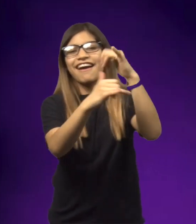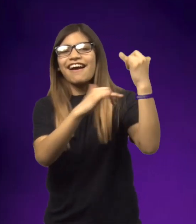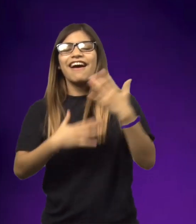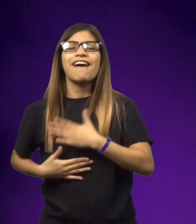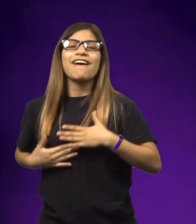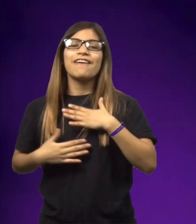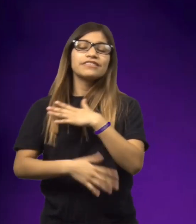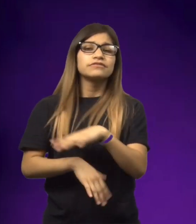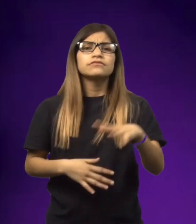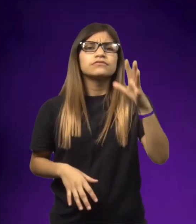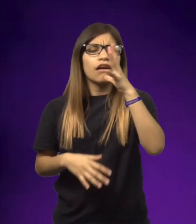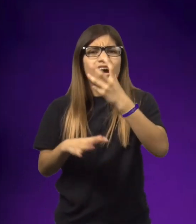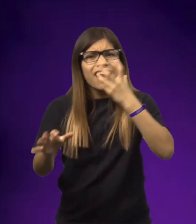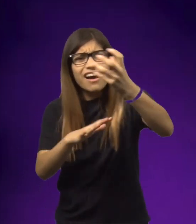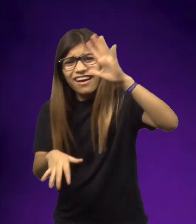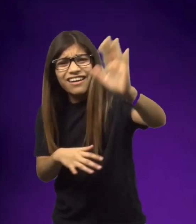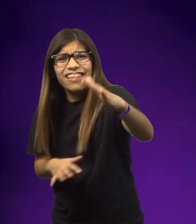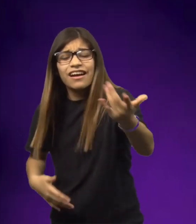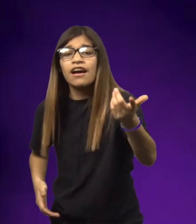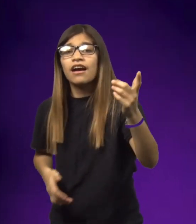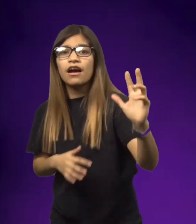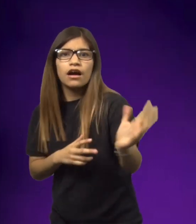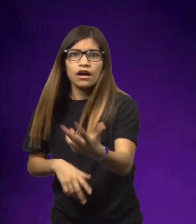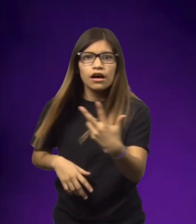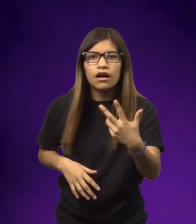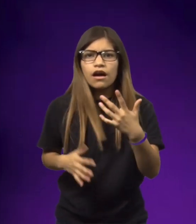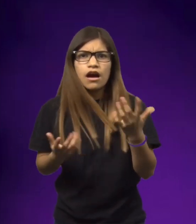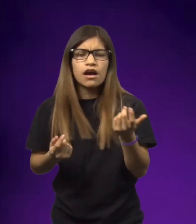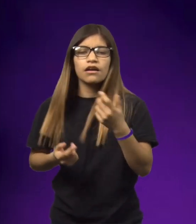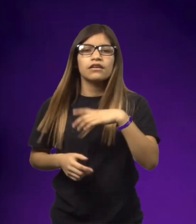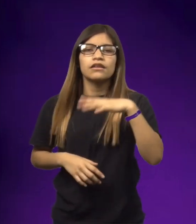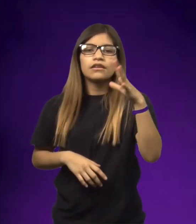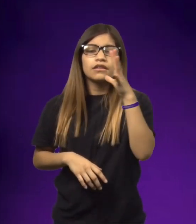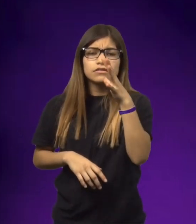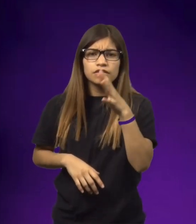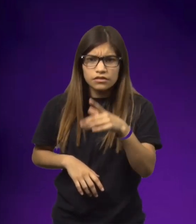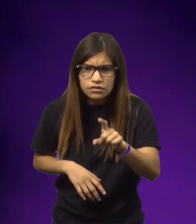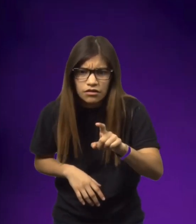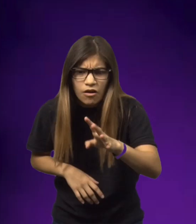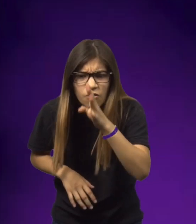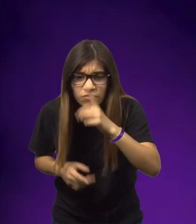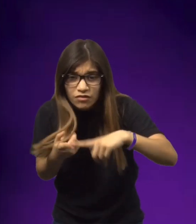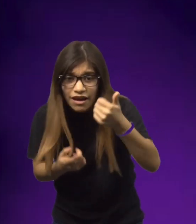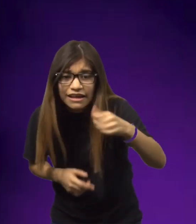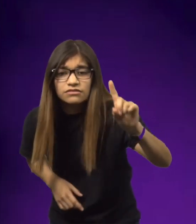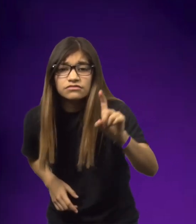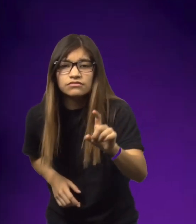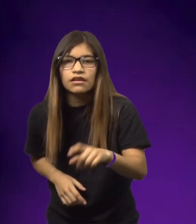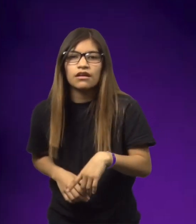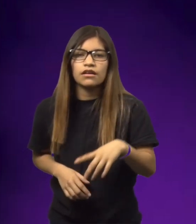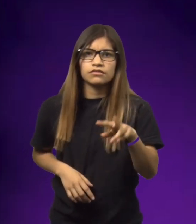The three girls played, enjoyed themselves. And Mom hollered, hey, come here. As they came, Mom said, did you talk to anybody.